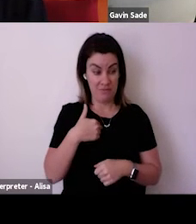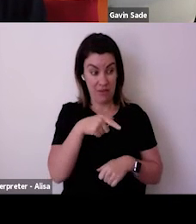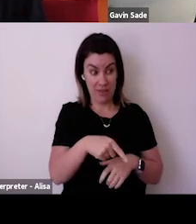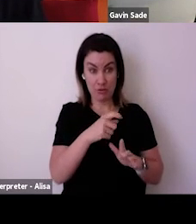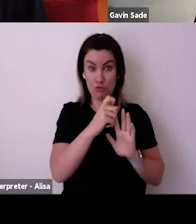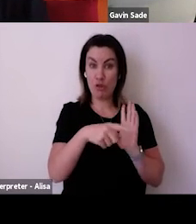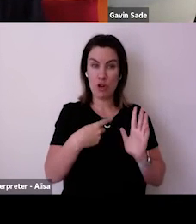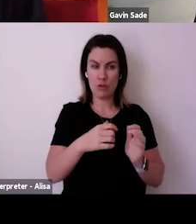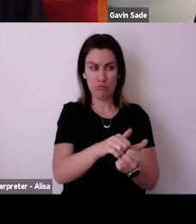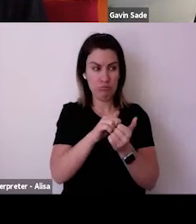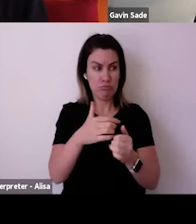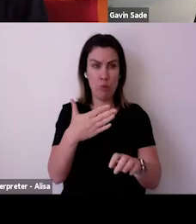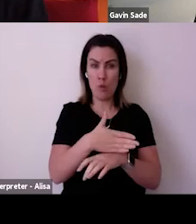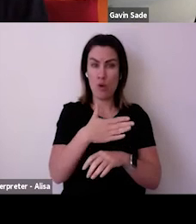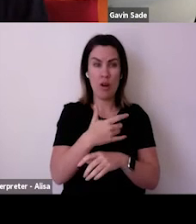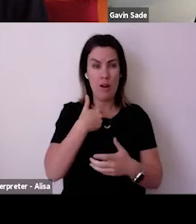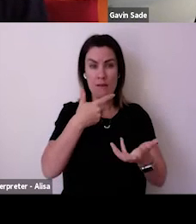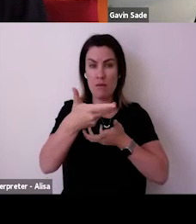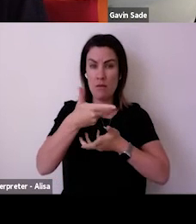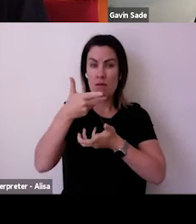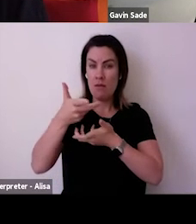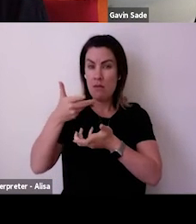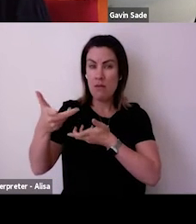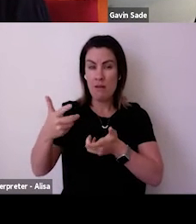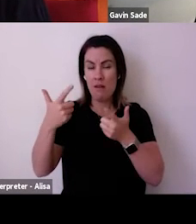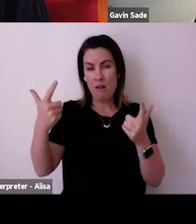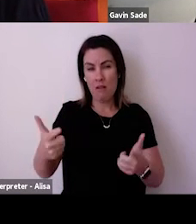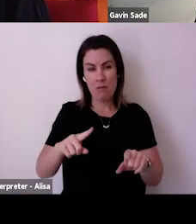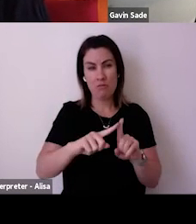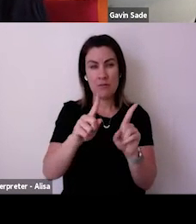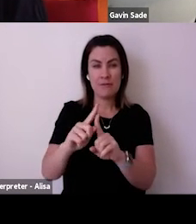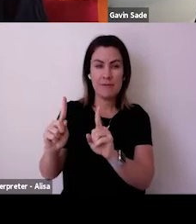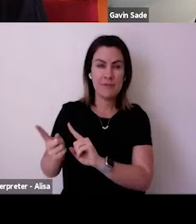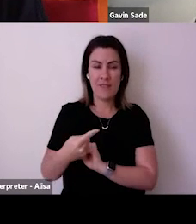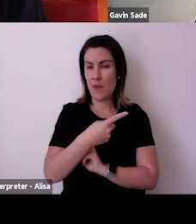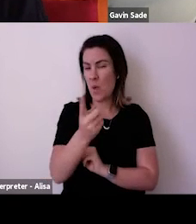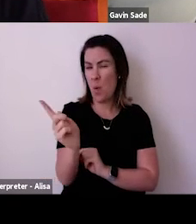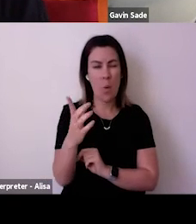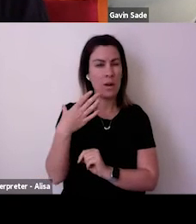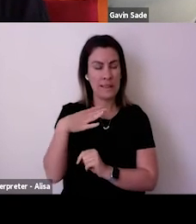and educators across creative fields about the need for students of the arts and humanities more broadly to